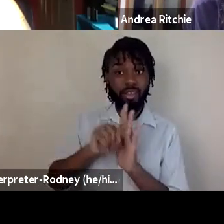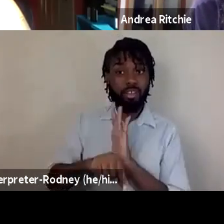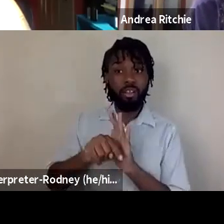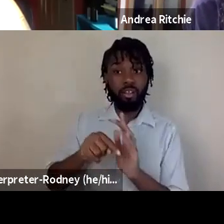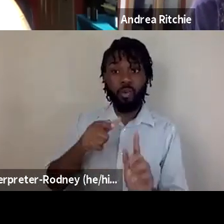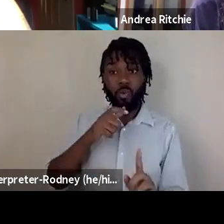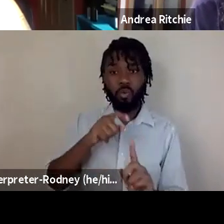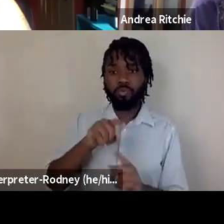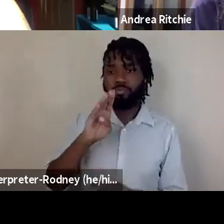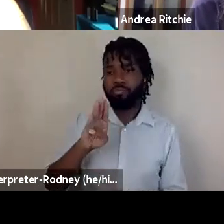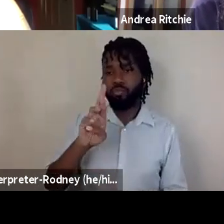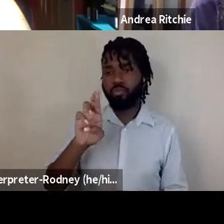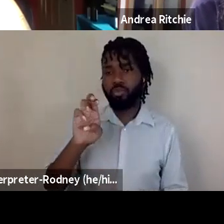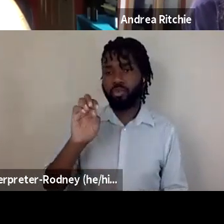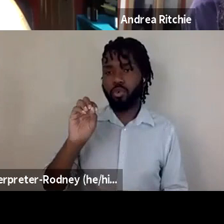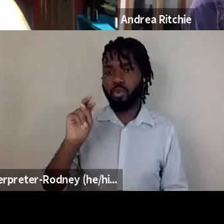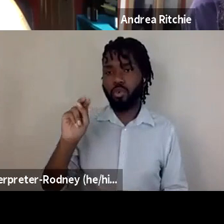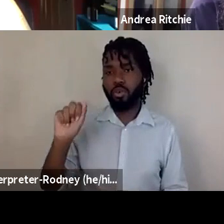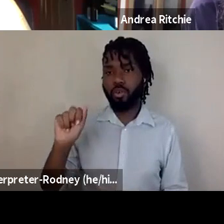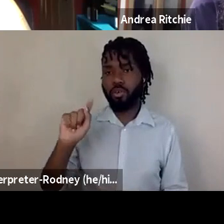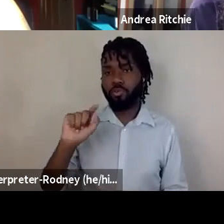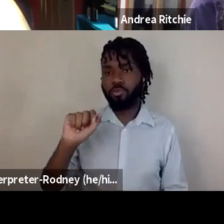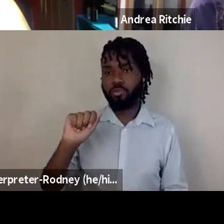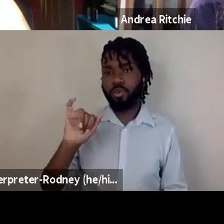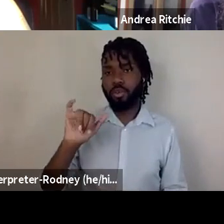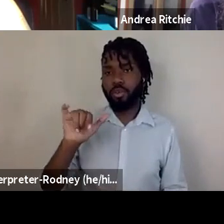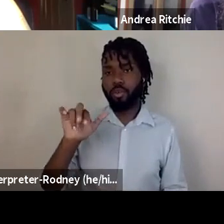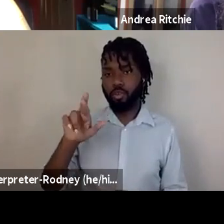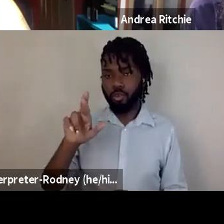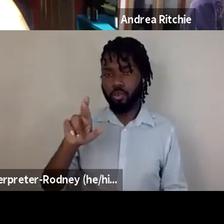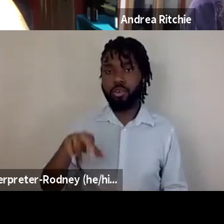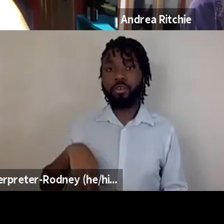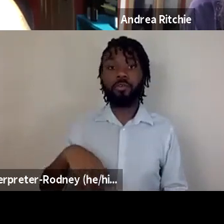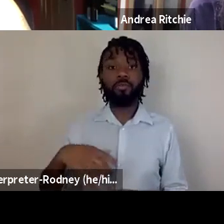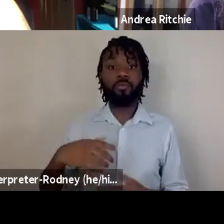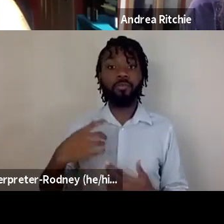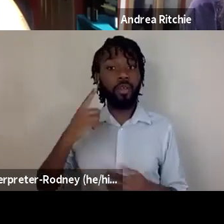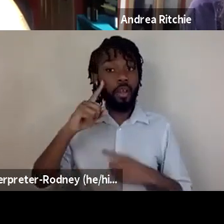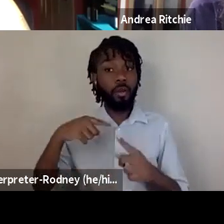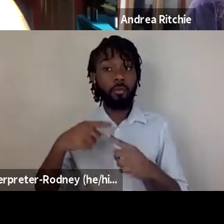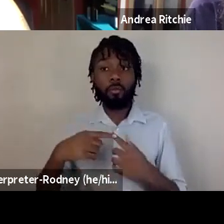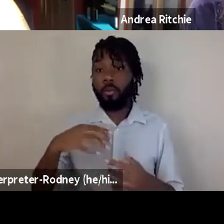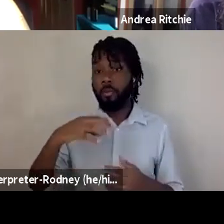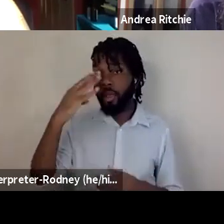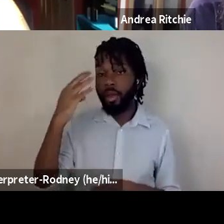that when we think about Black, indigenous women, and trans people of color,